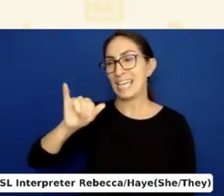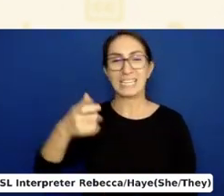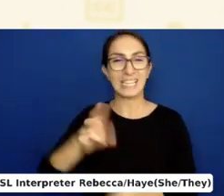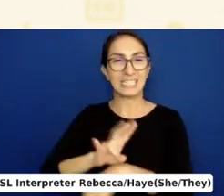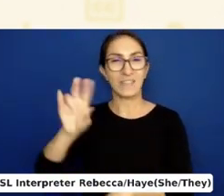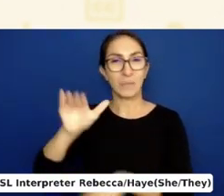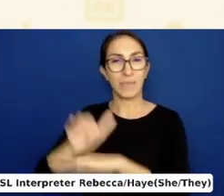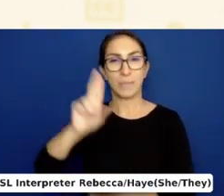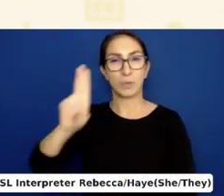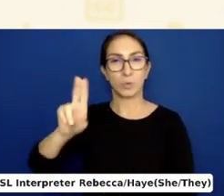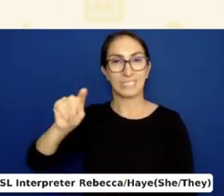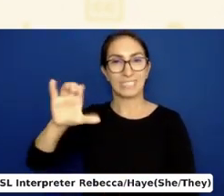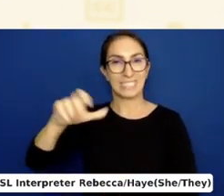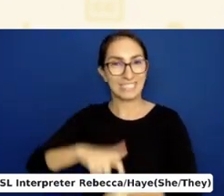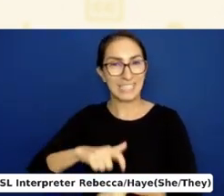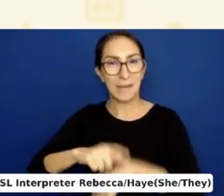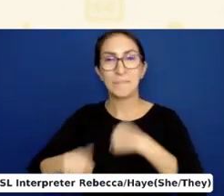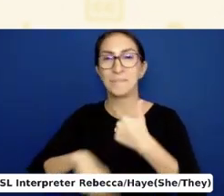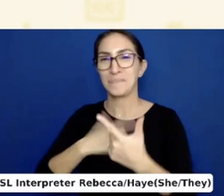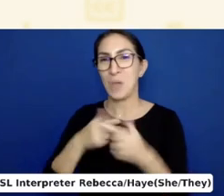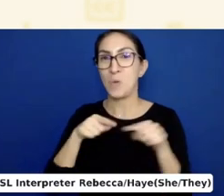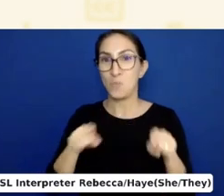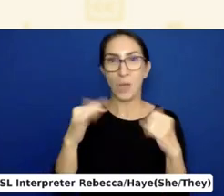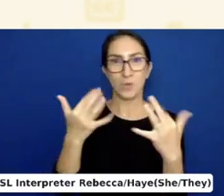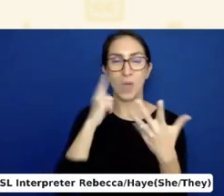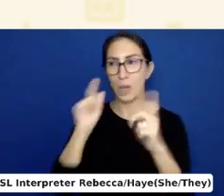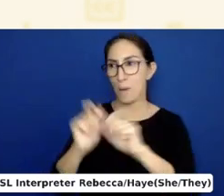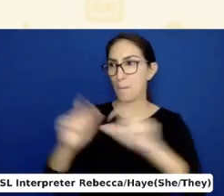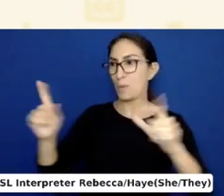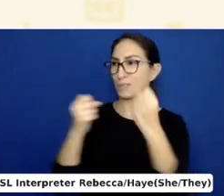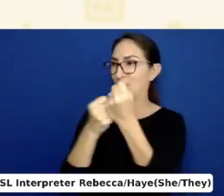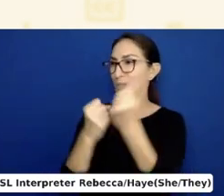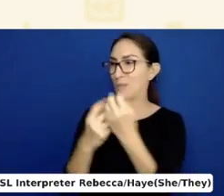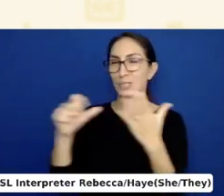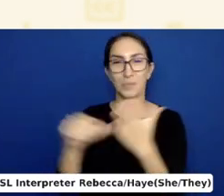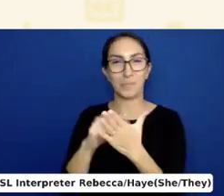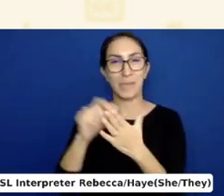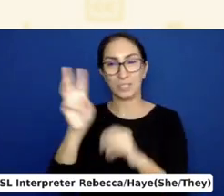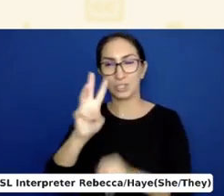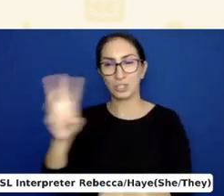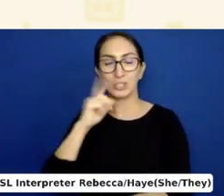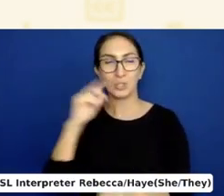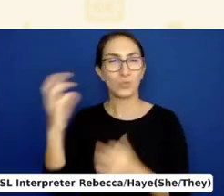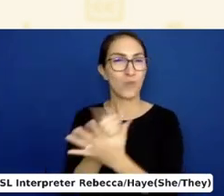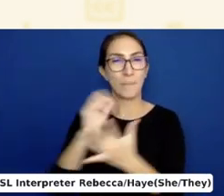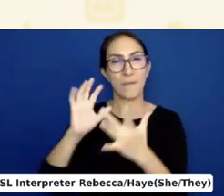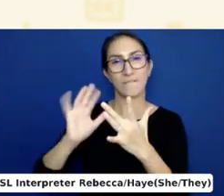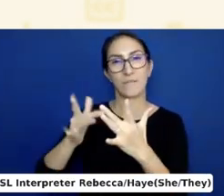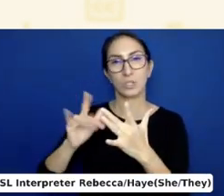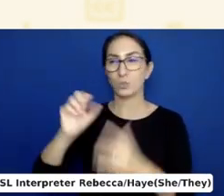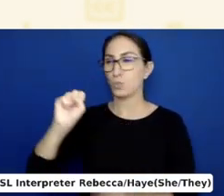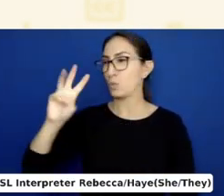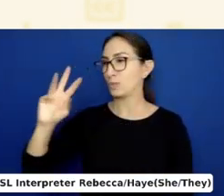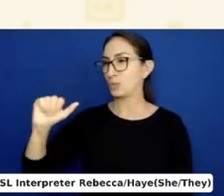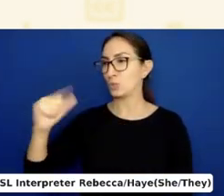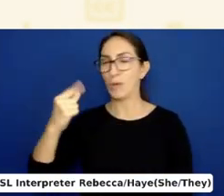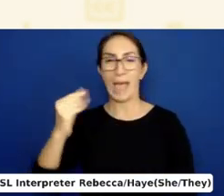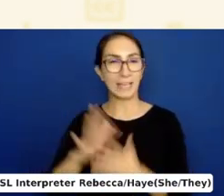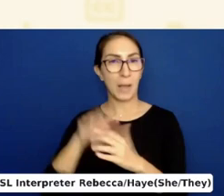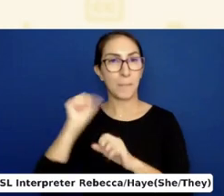While you're waiting, don't forget to visit our sponsors pages to grab virtual swag, and enter for a chance to win great prizes. See you right back here after the break.